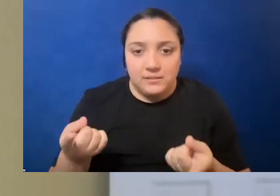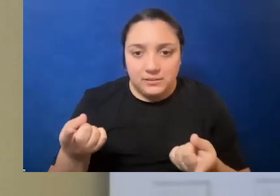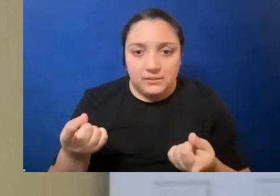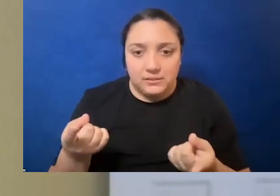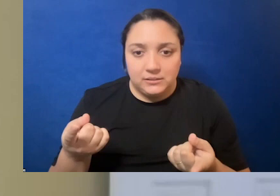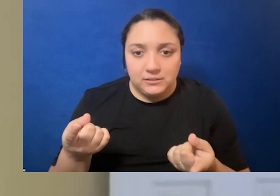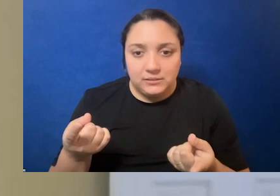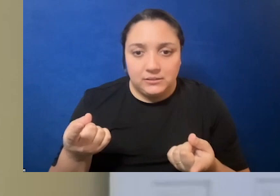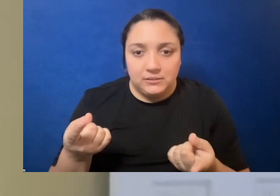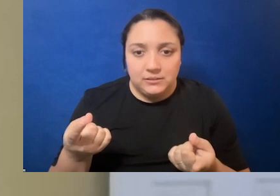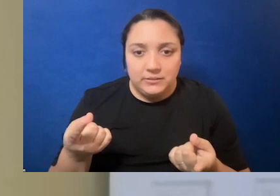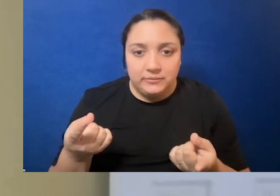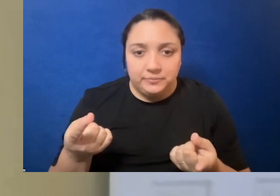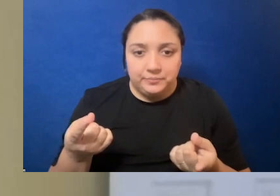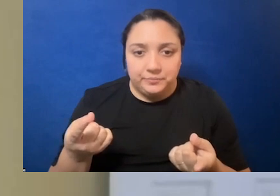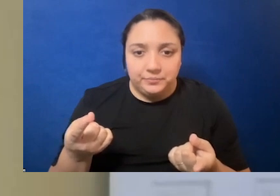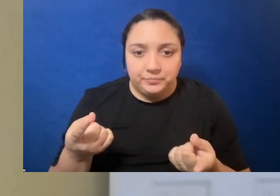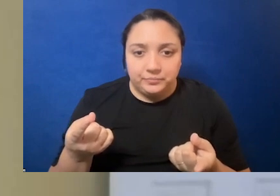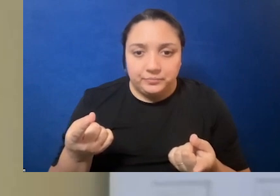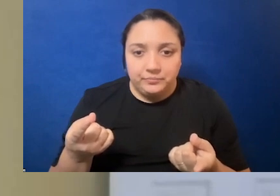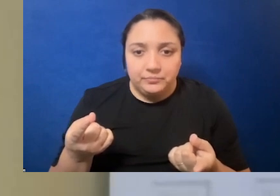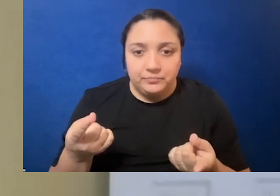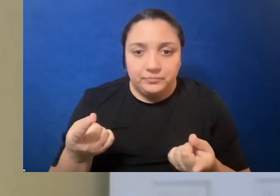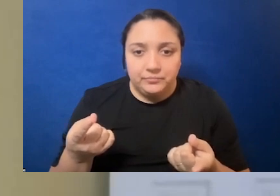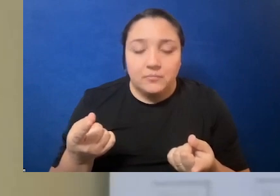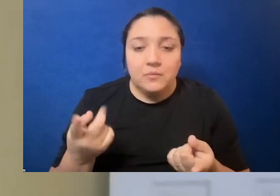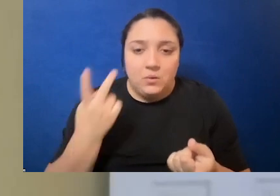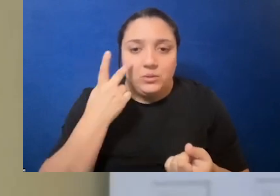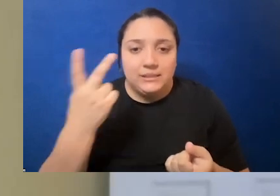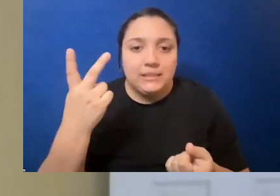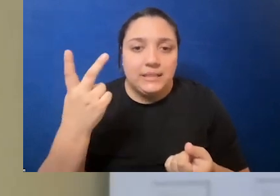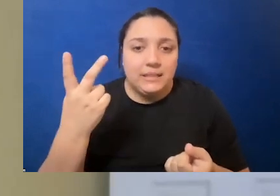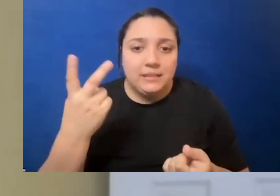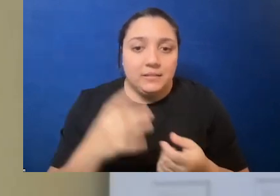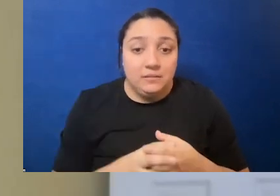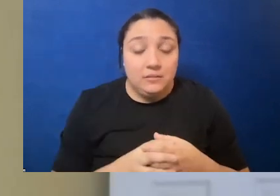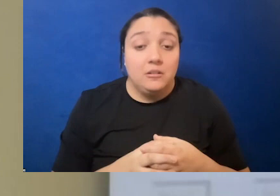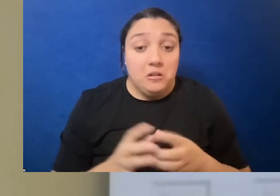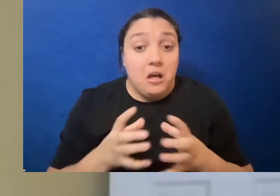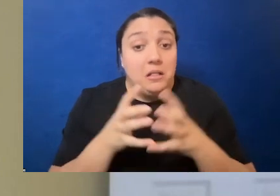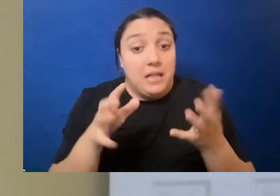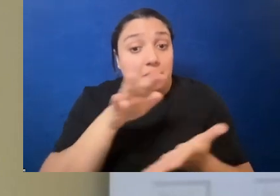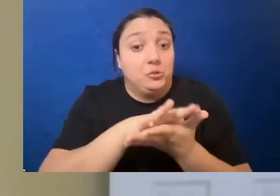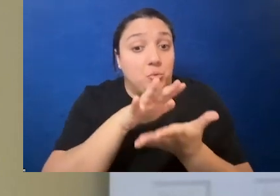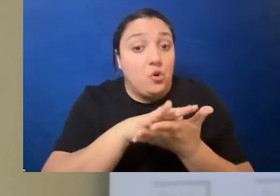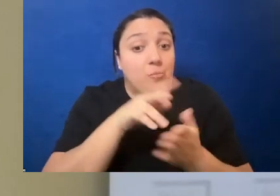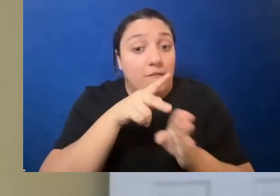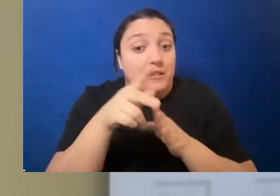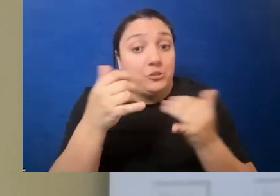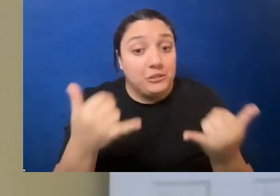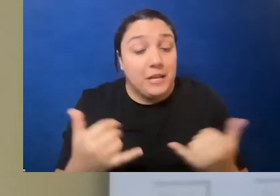AND WE ARE THUS FARSEEING A